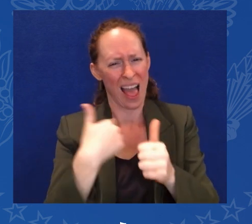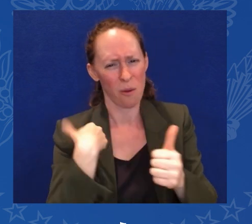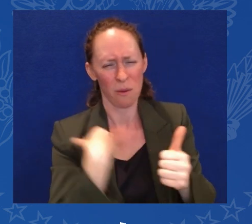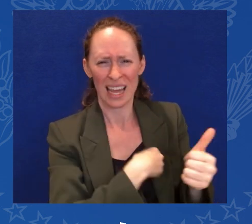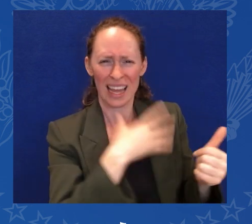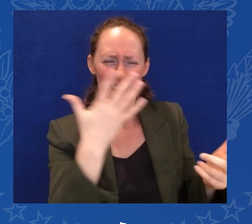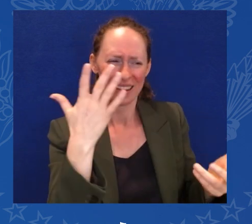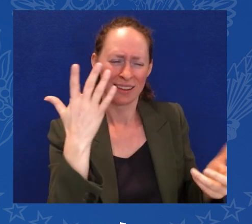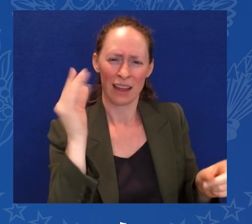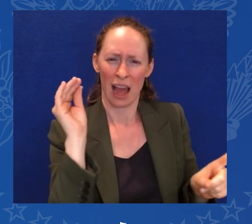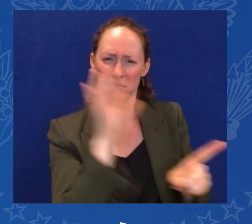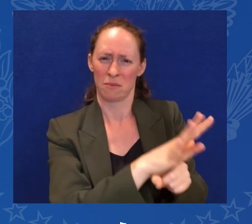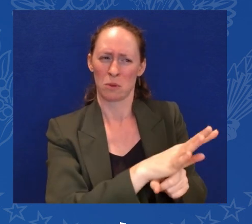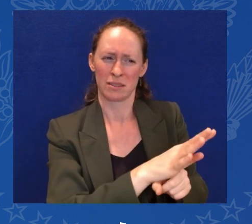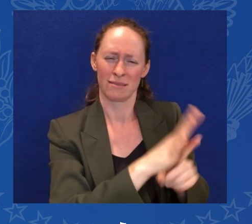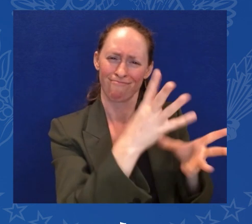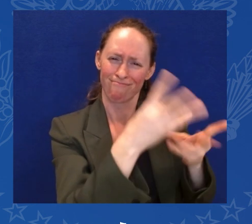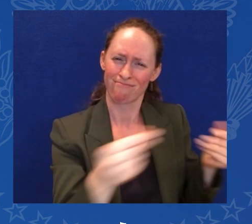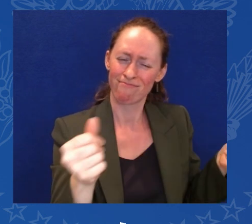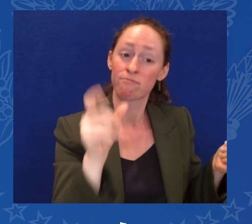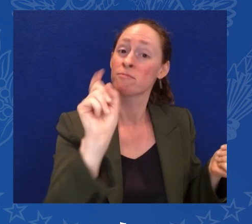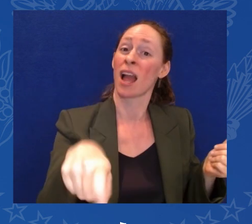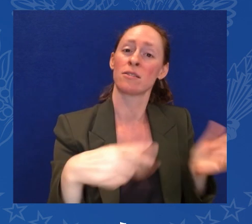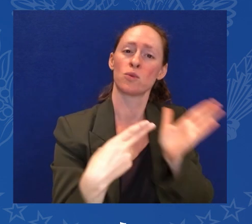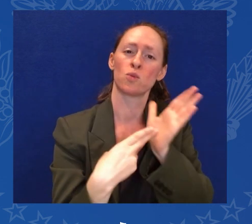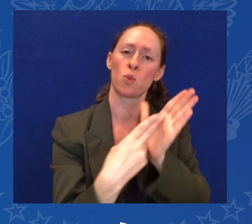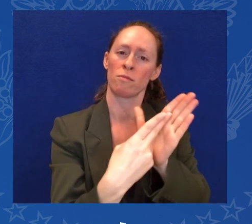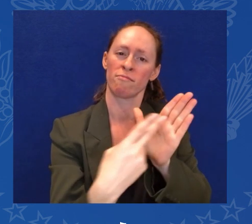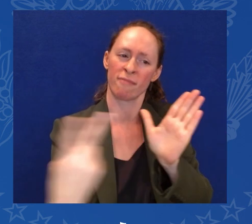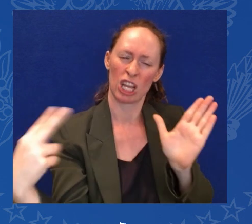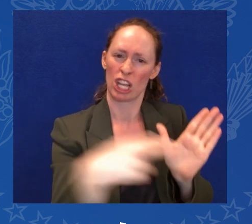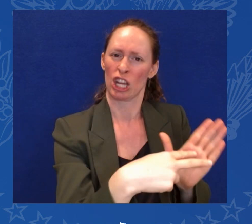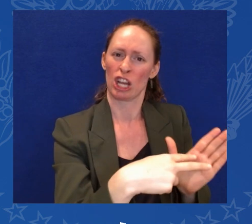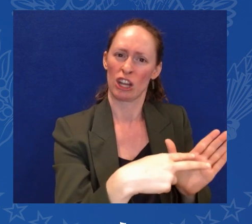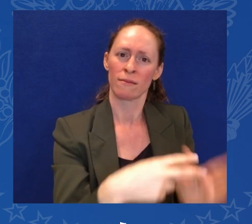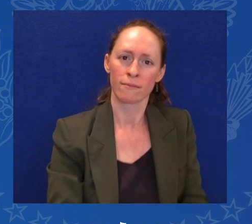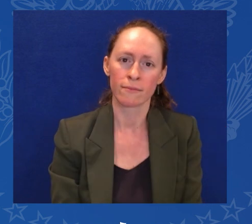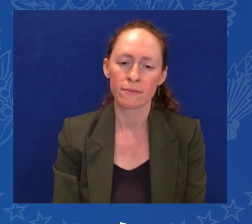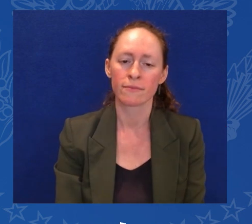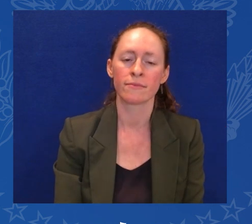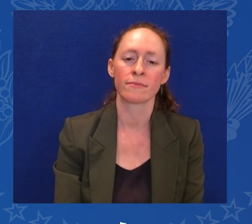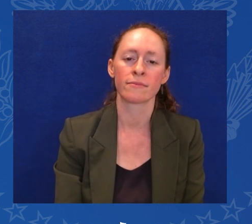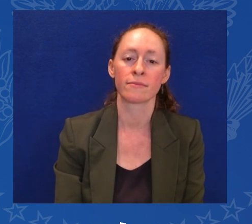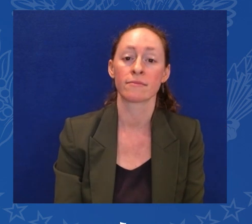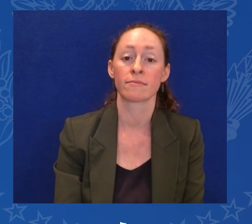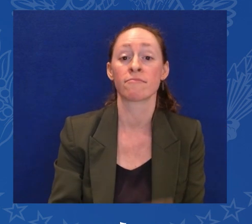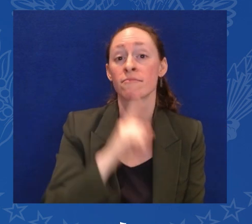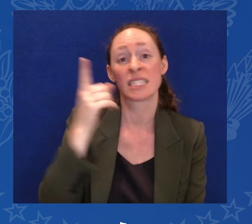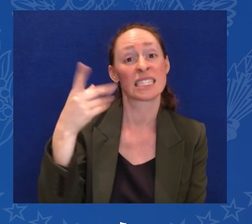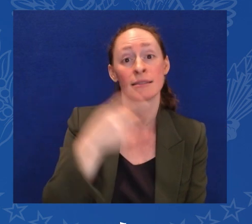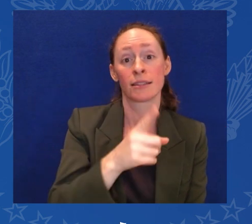Silence is complicity. I will not be silent, nor will you be silent about what happened.